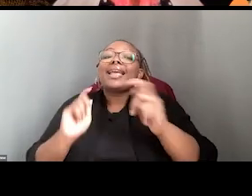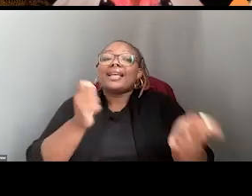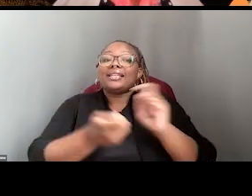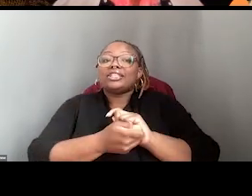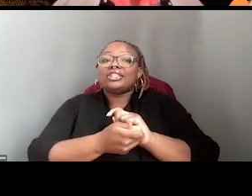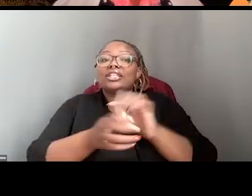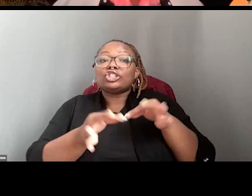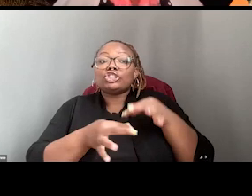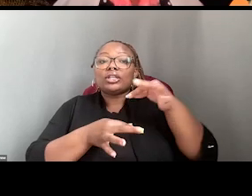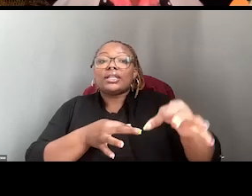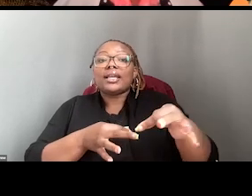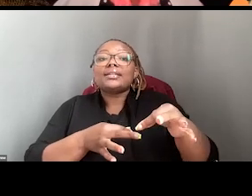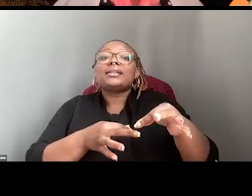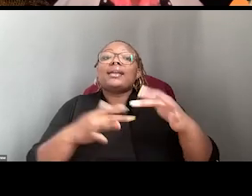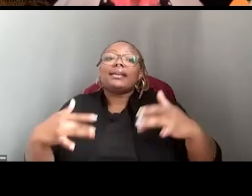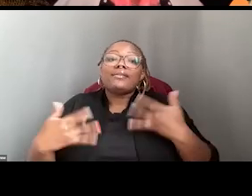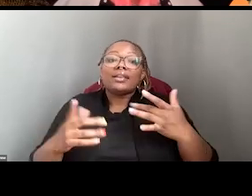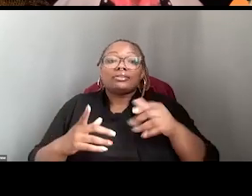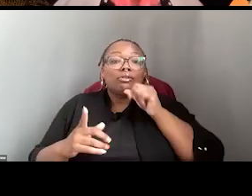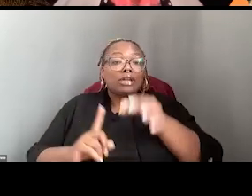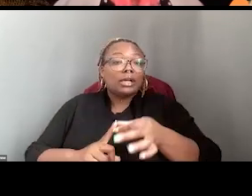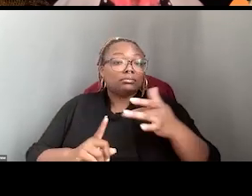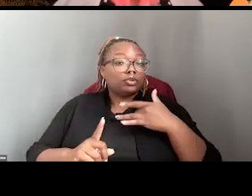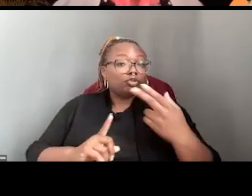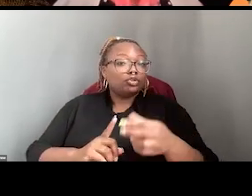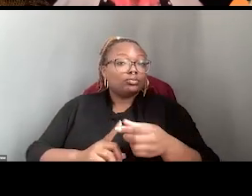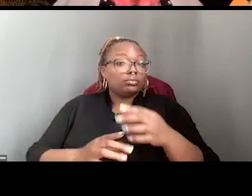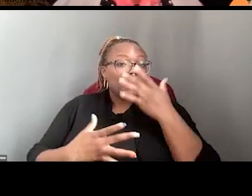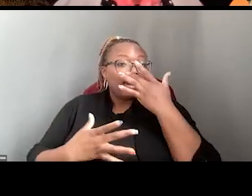And this is still other than changes in objective or scope which are reviewed both